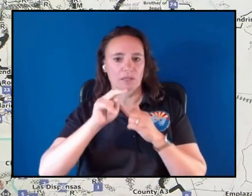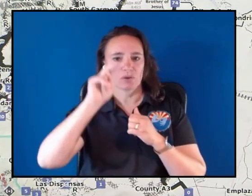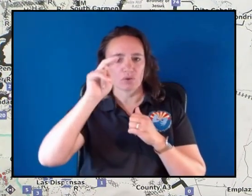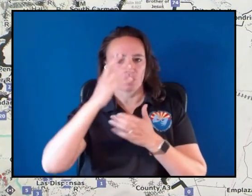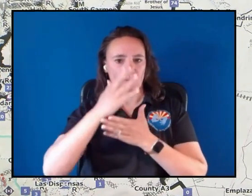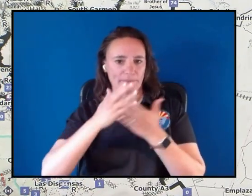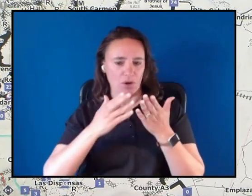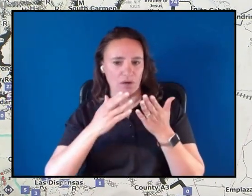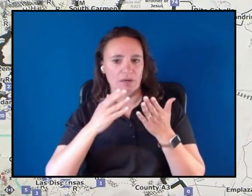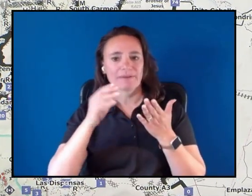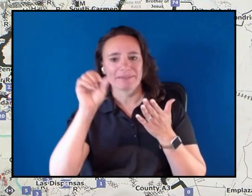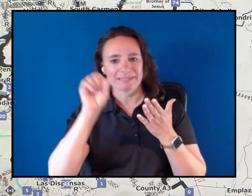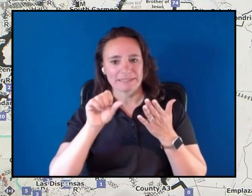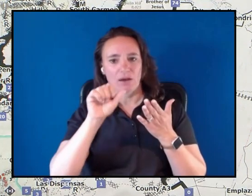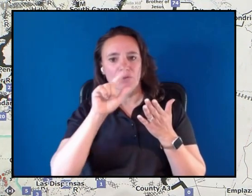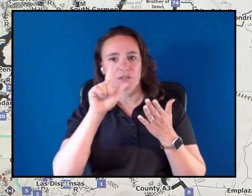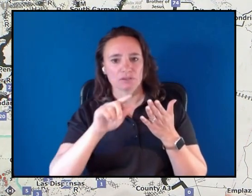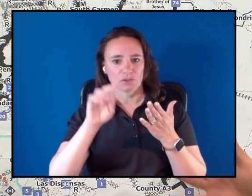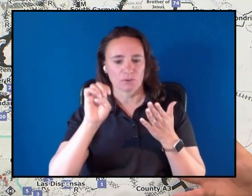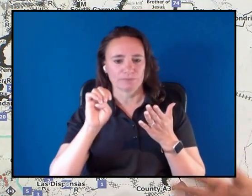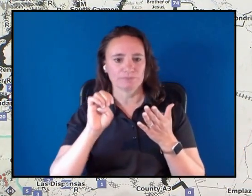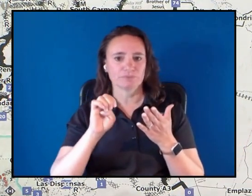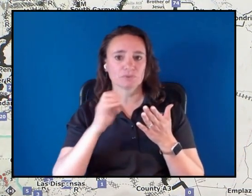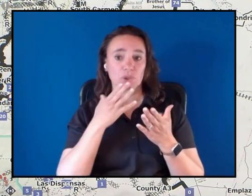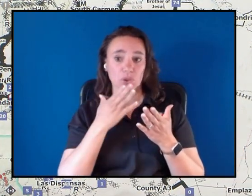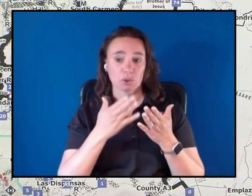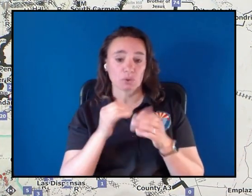So, a lot of good work is out there. It's been identified and we have